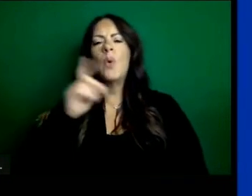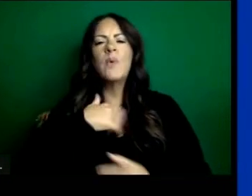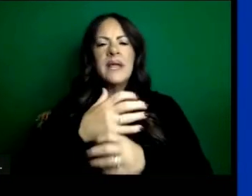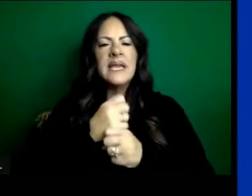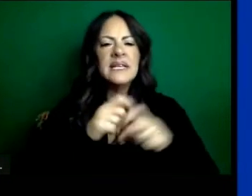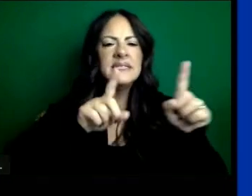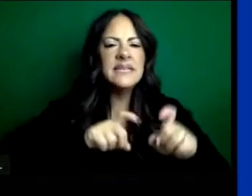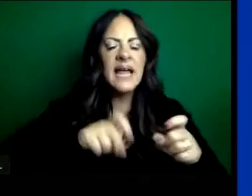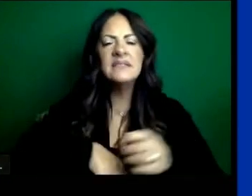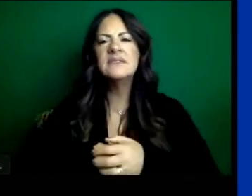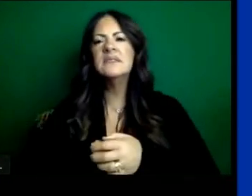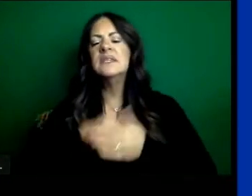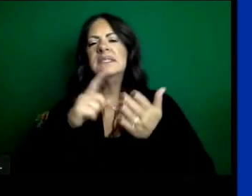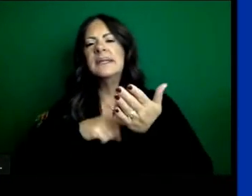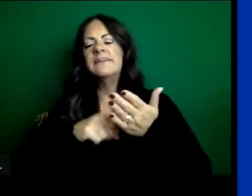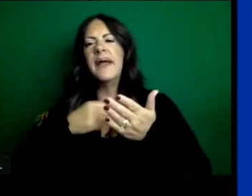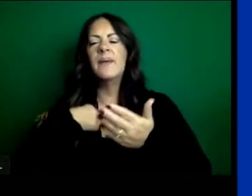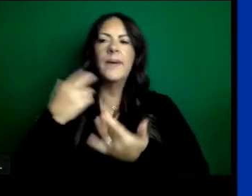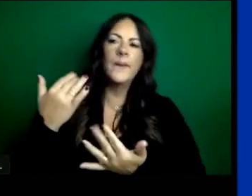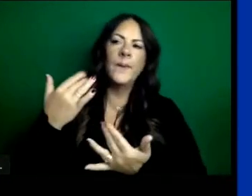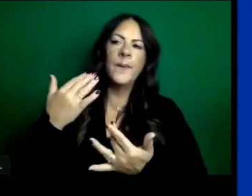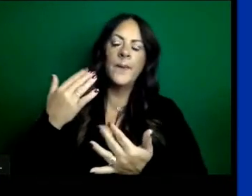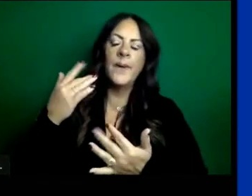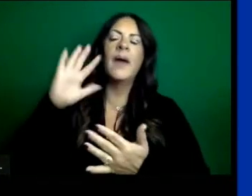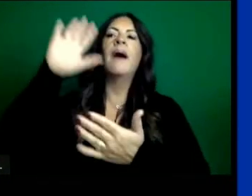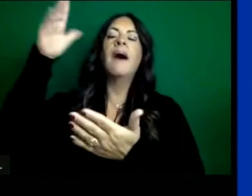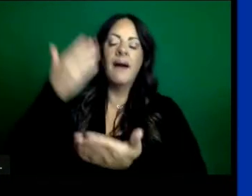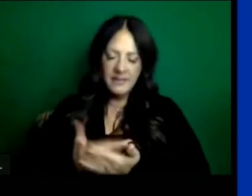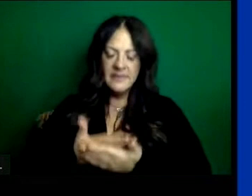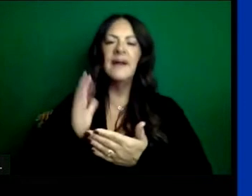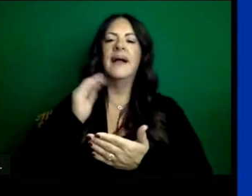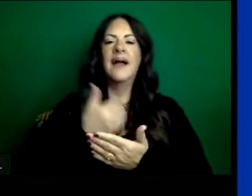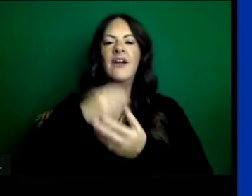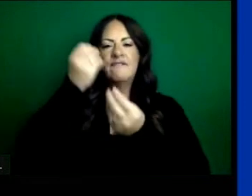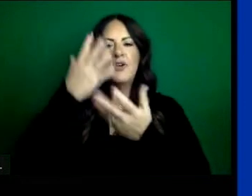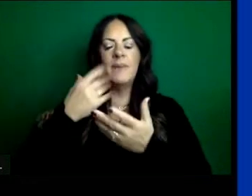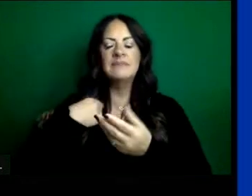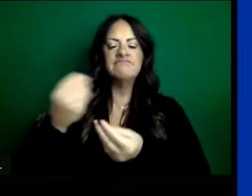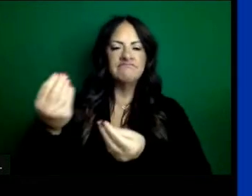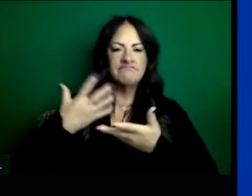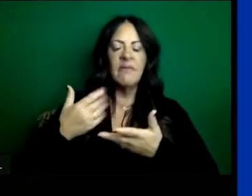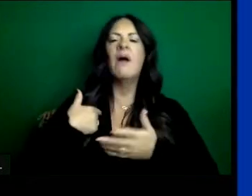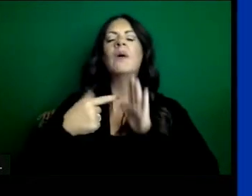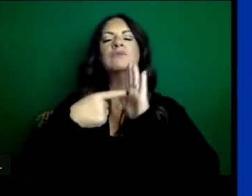THIS SLIDE IS REALLY ONE I HAVE SHOWN YOU BEFORE. WHERE THE INFECTIONS FROM TESTING. AS WE GET MORE INFORMATION.